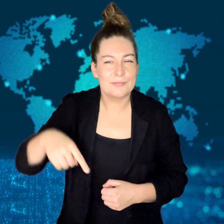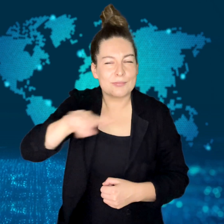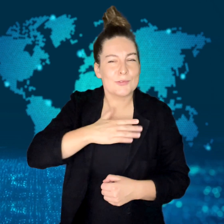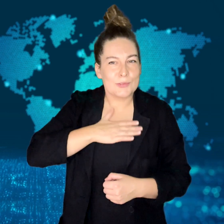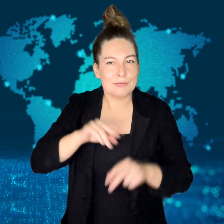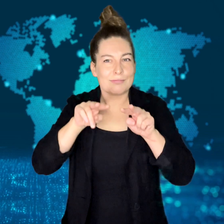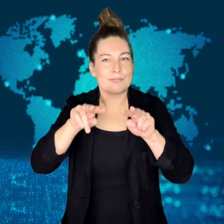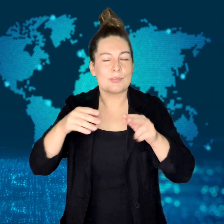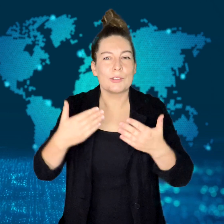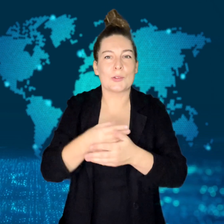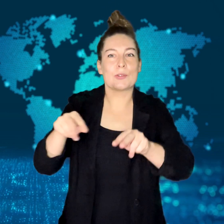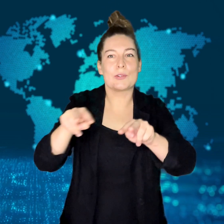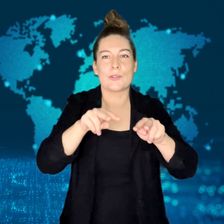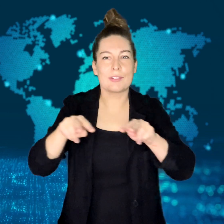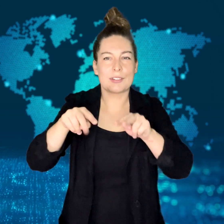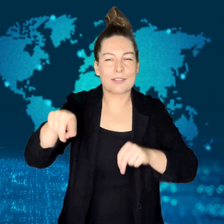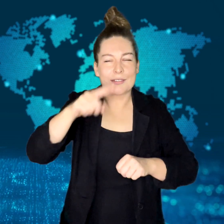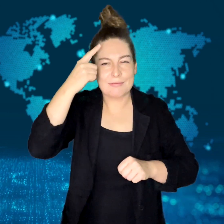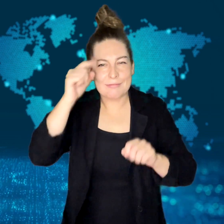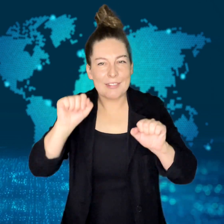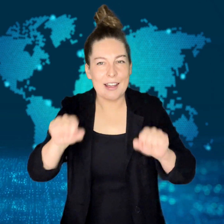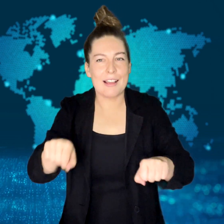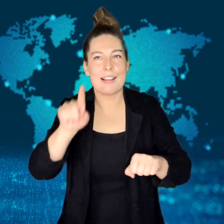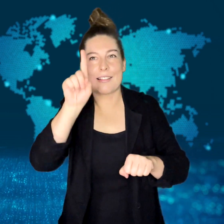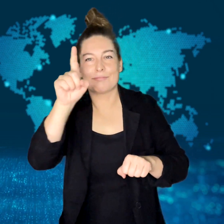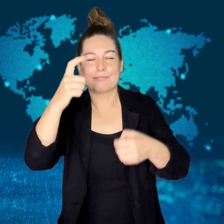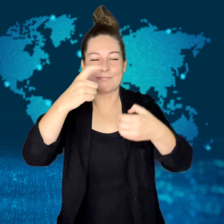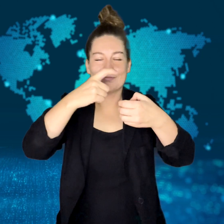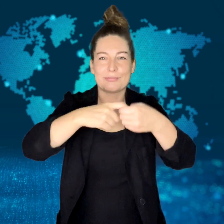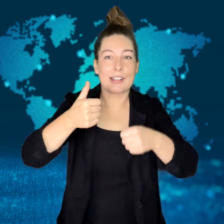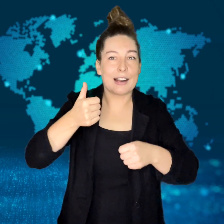Don’t forget to subscribe, like, and follow H3 World TV